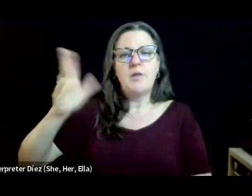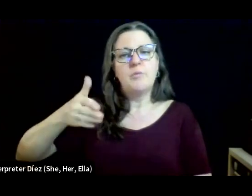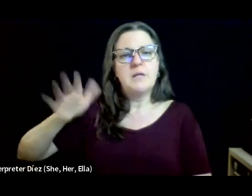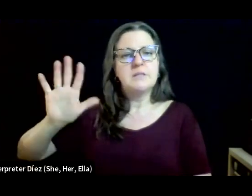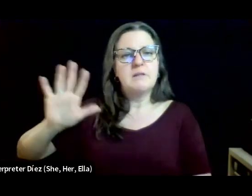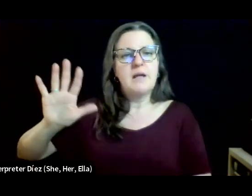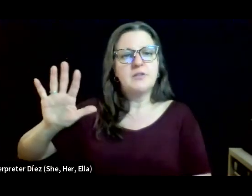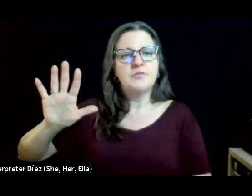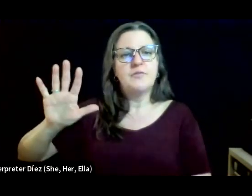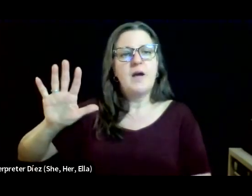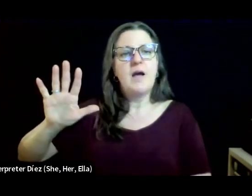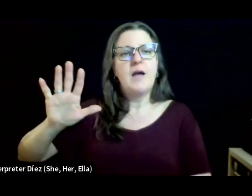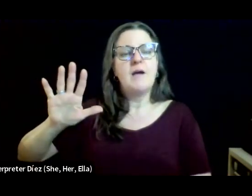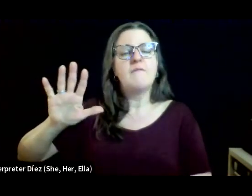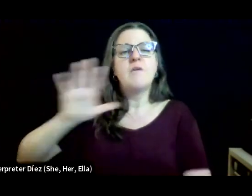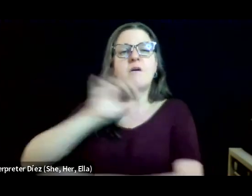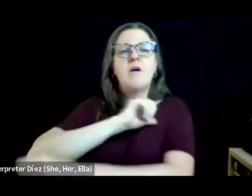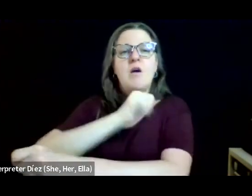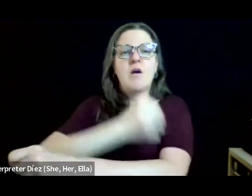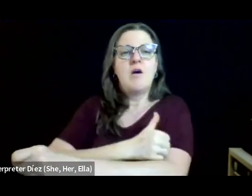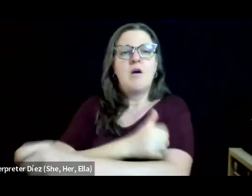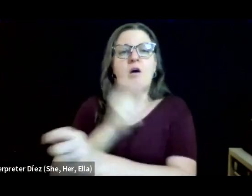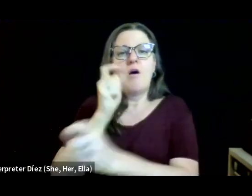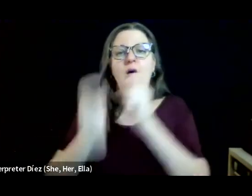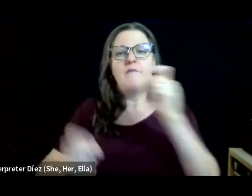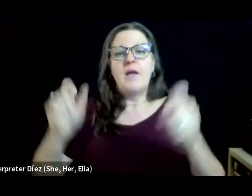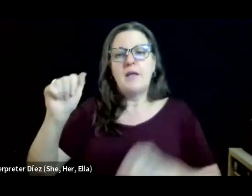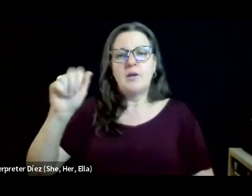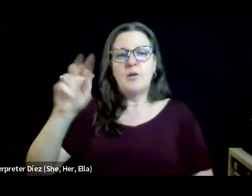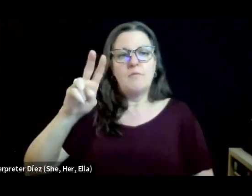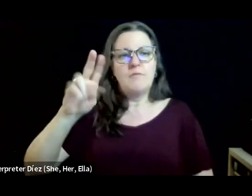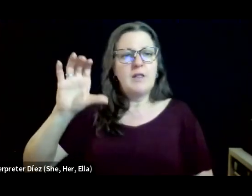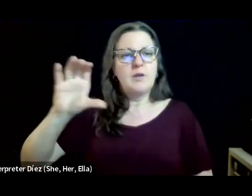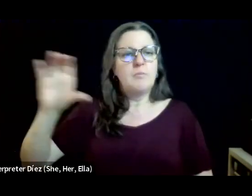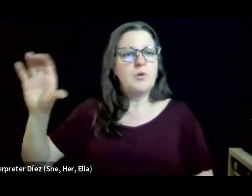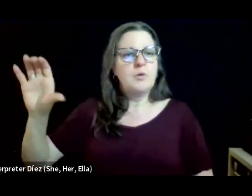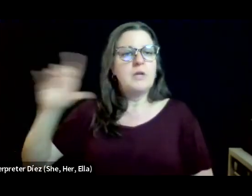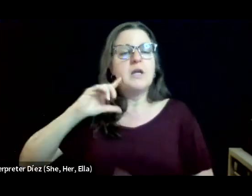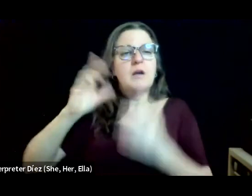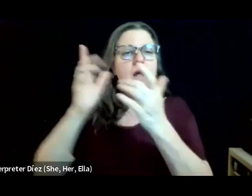Authorizing the Issuance of the Antelope Valley Community College District (Los Angeles